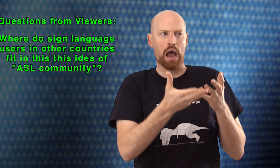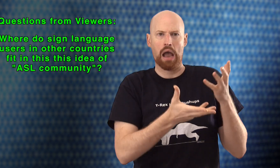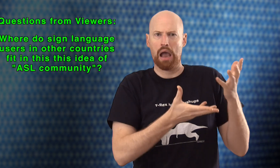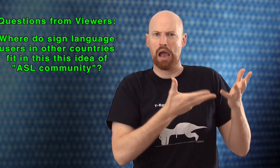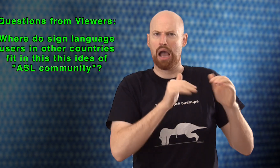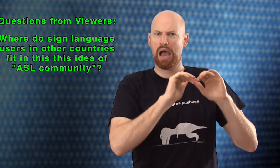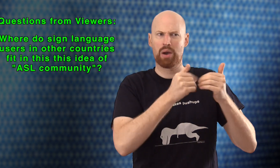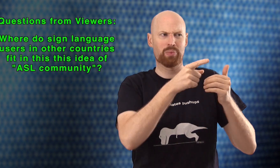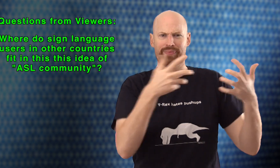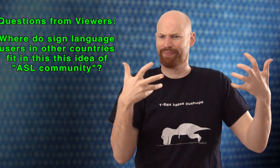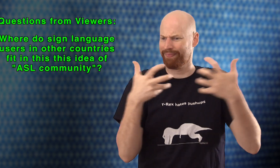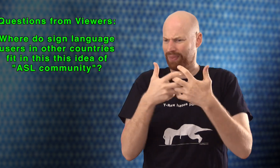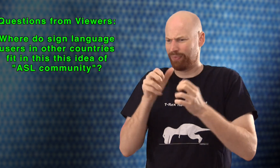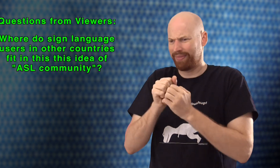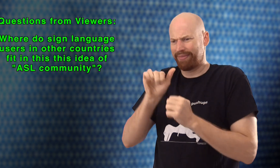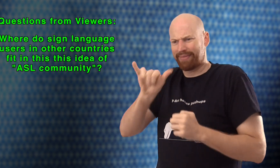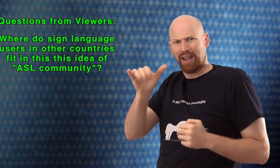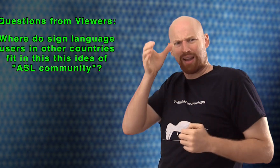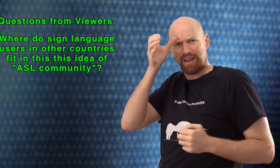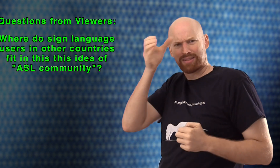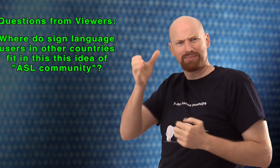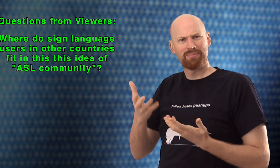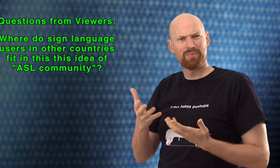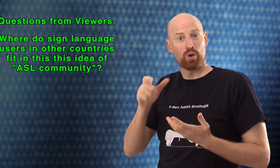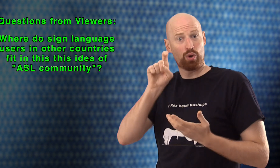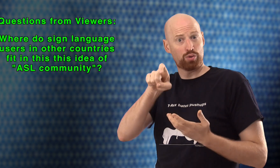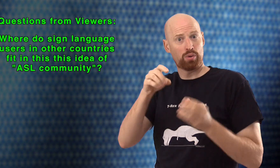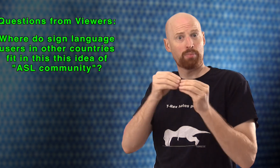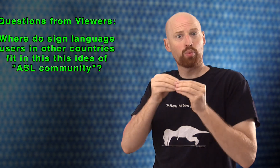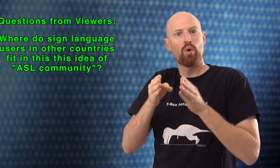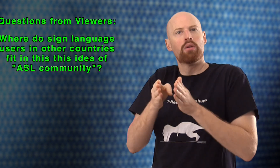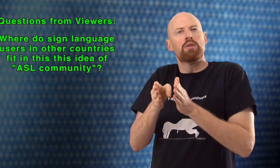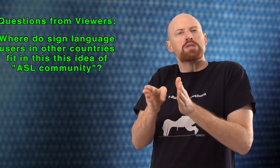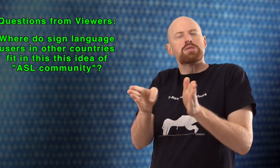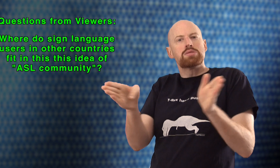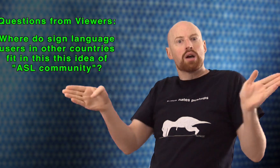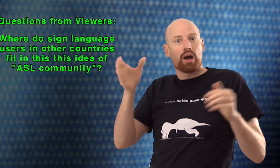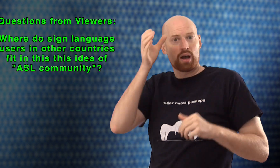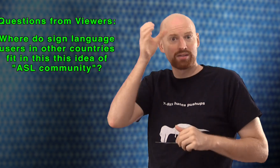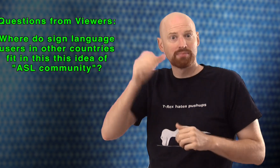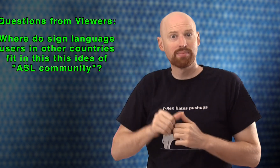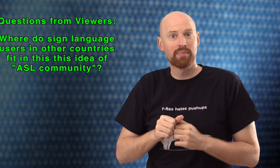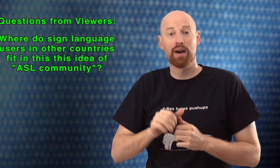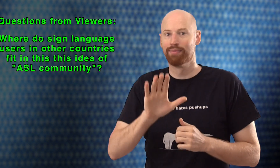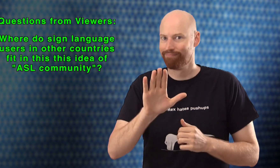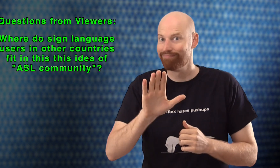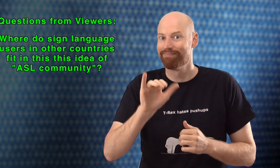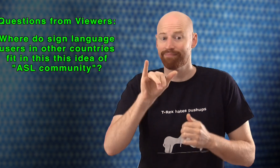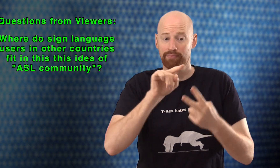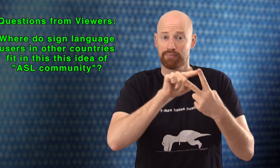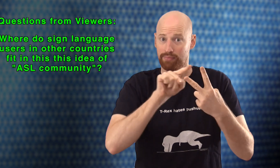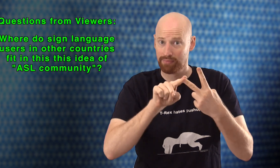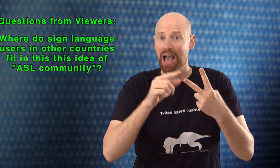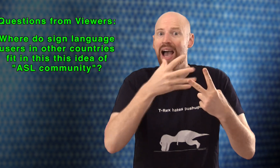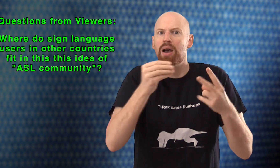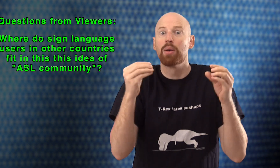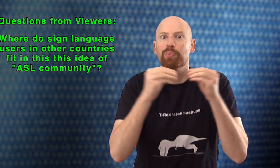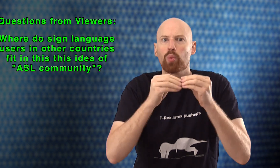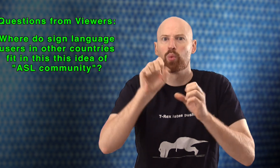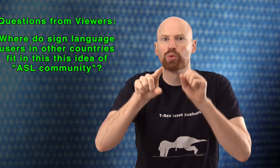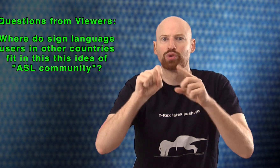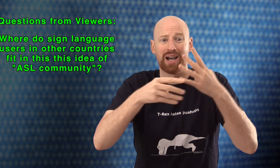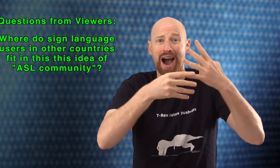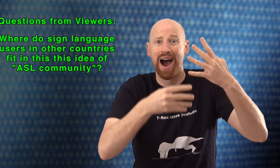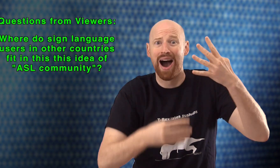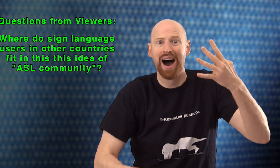world? How does such ones fit in with this concept? Rather than "ASL Community," should it be broadened?